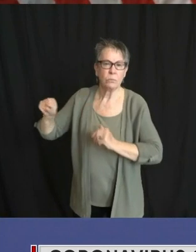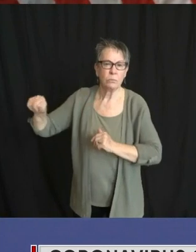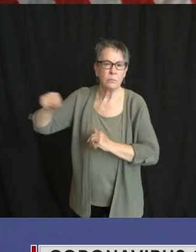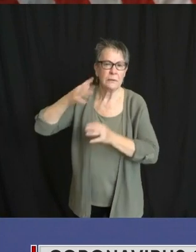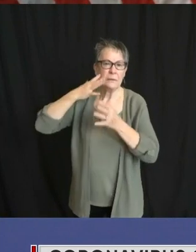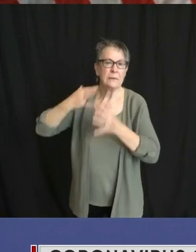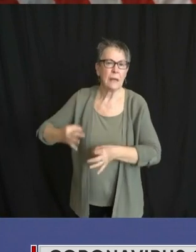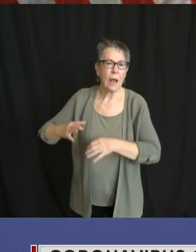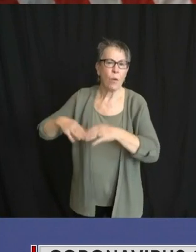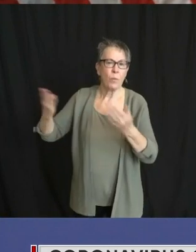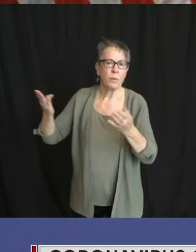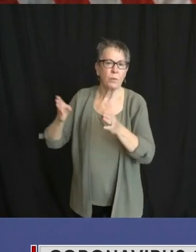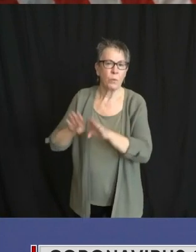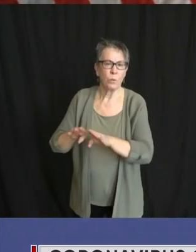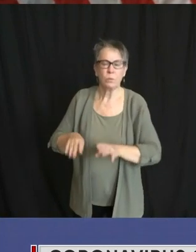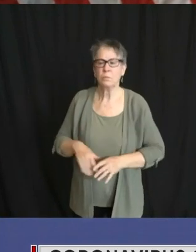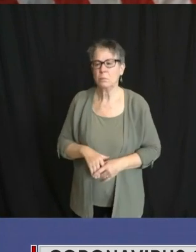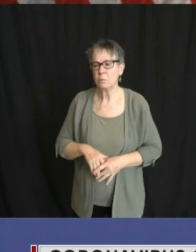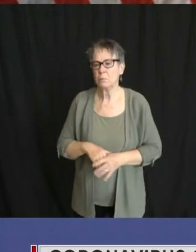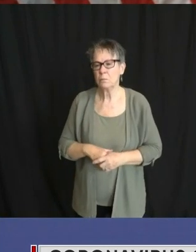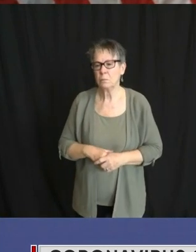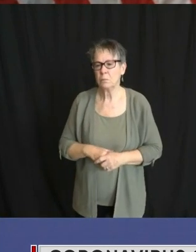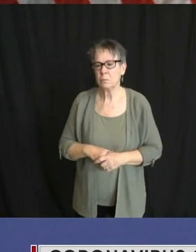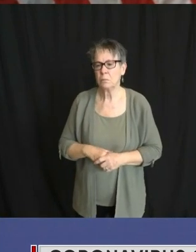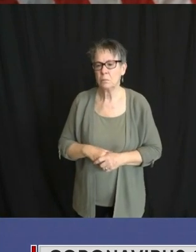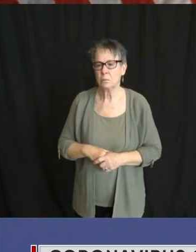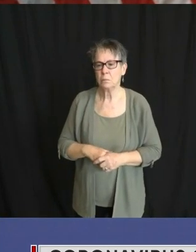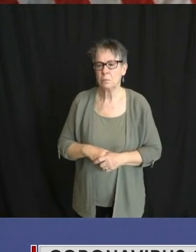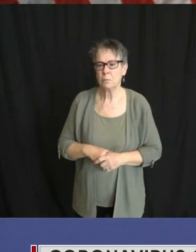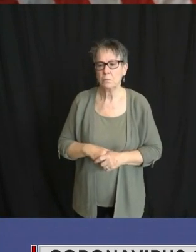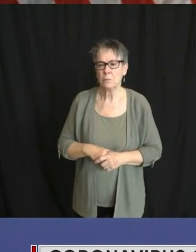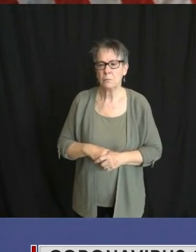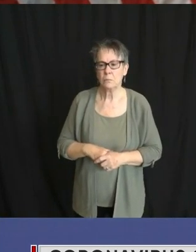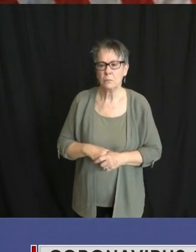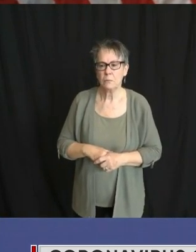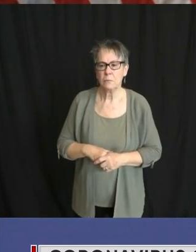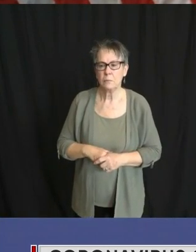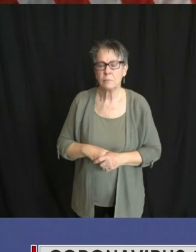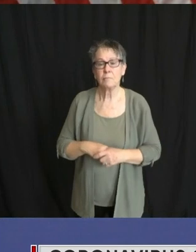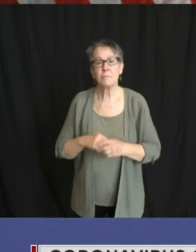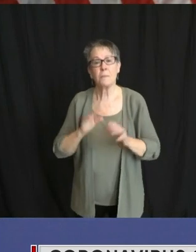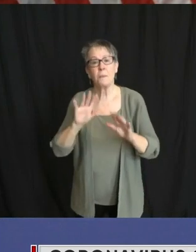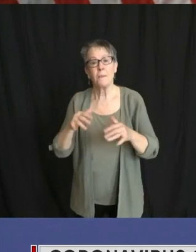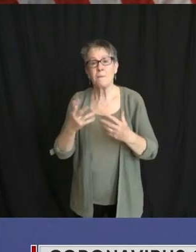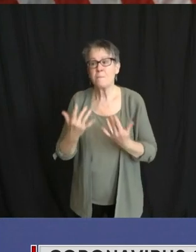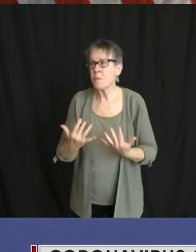ENORMOUS AMOUNT OF THE BACKLOG AND I HAVE SYMPATHY FOR FOLKS WHO ARE OUT THERE WHO HAVE NOT